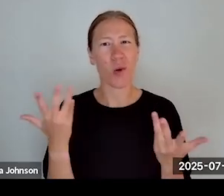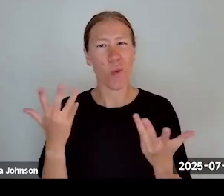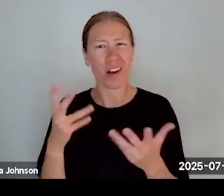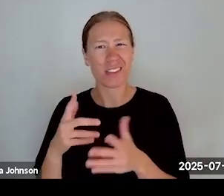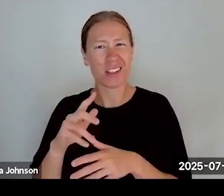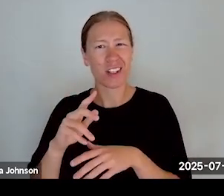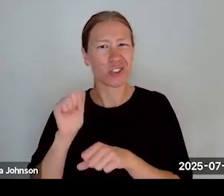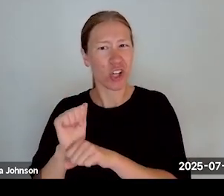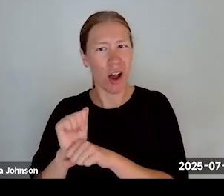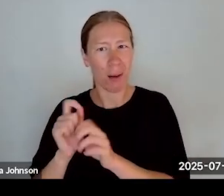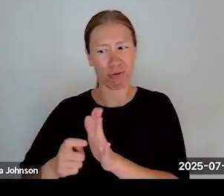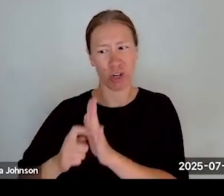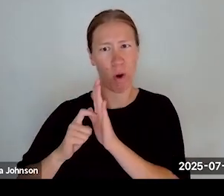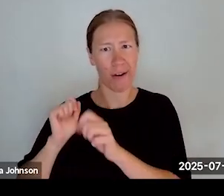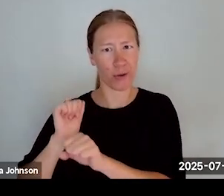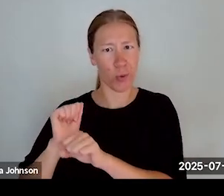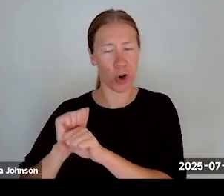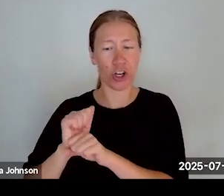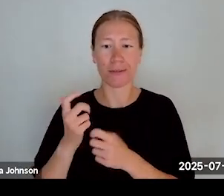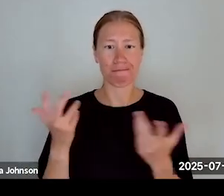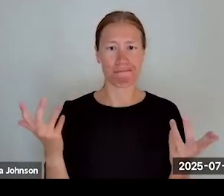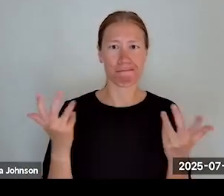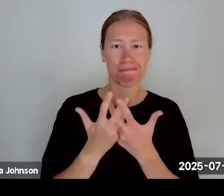before determining if an accommodation option may be reasonable.